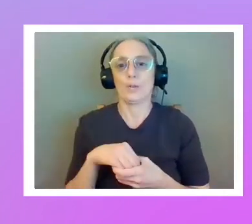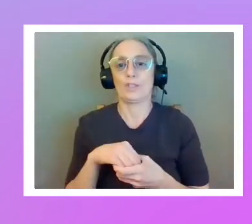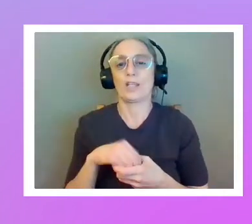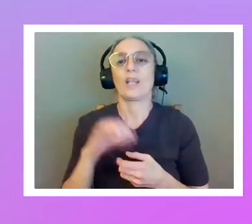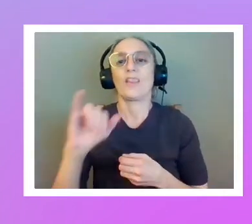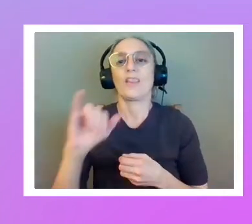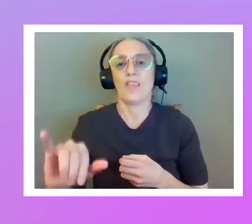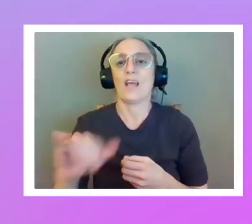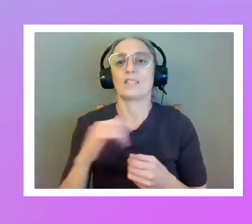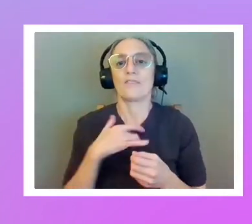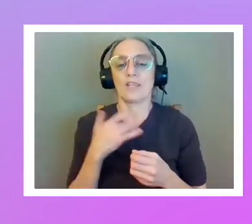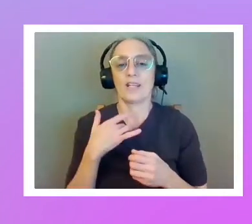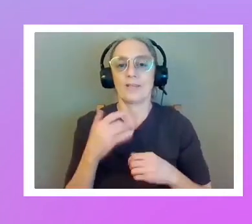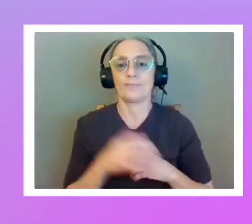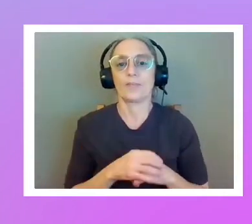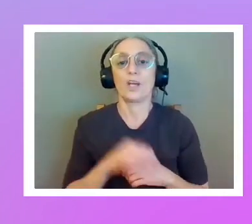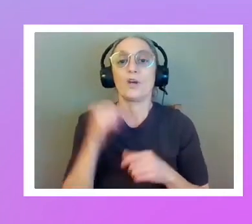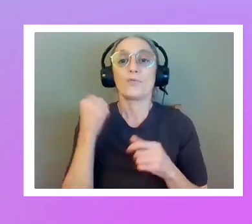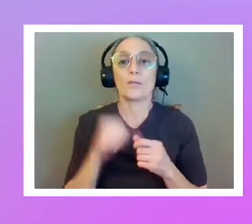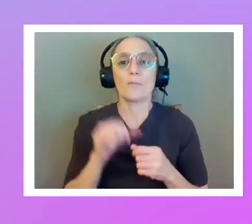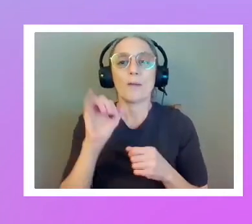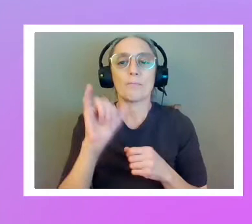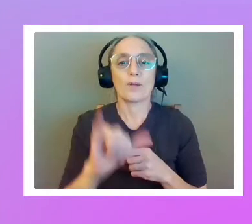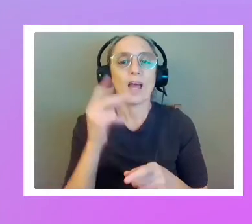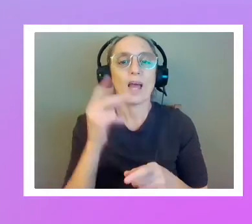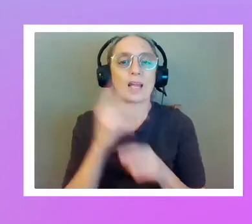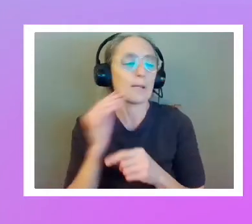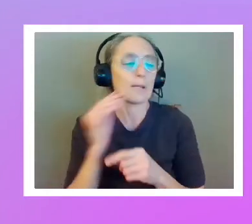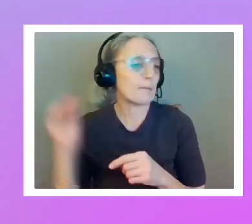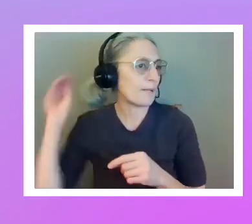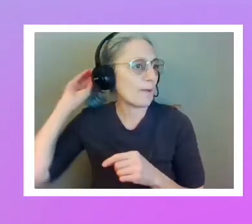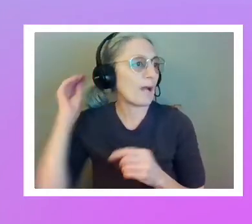And I want you to keep that in mind for the rest of my talk.